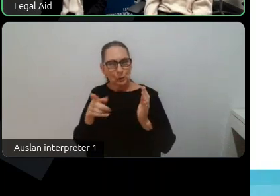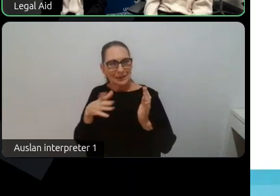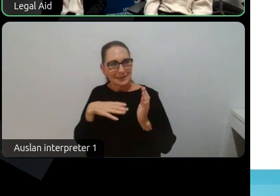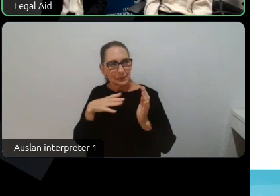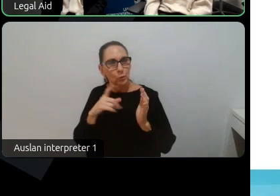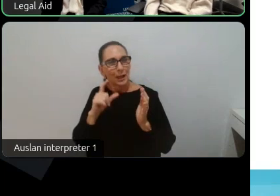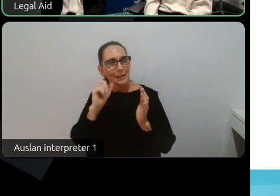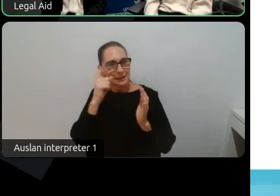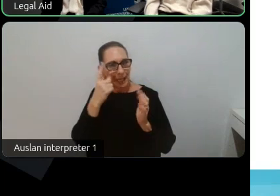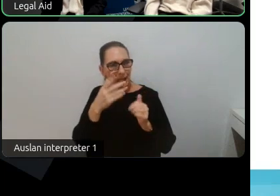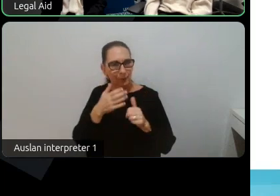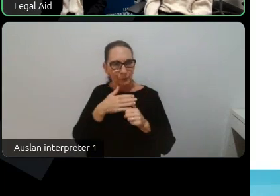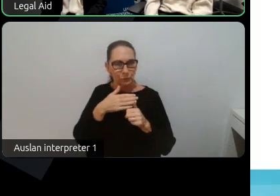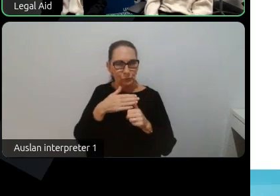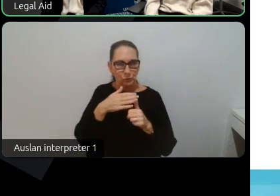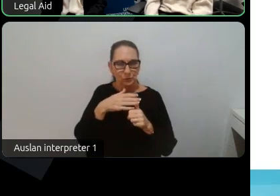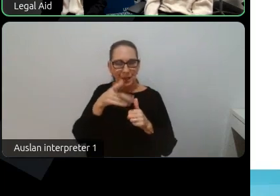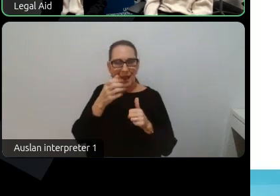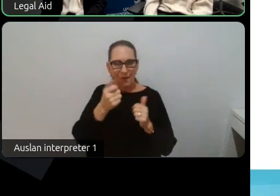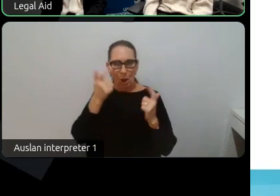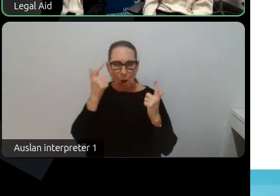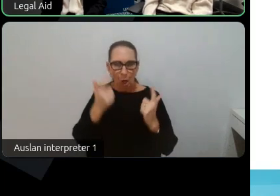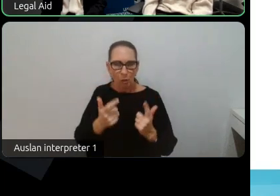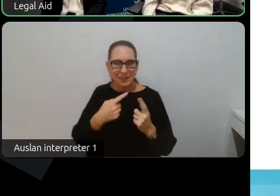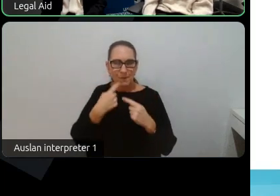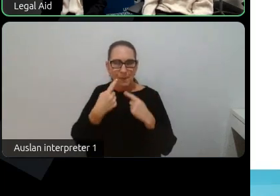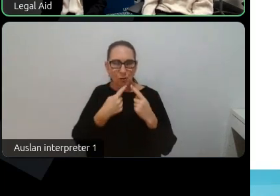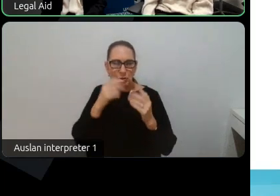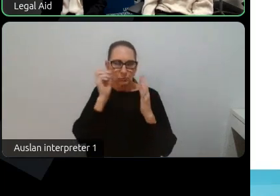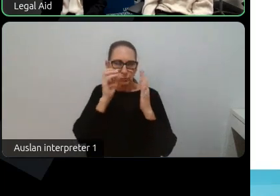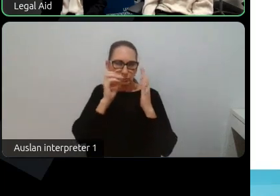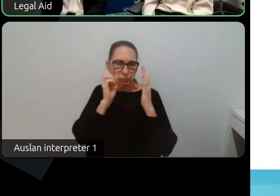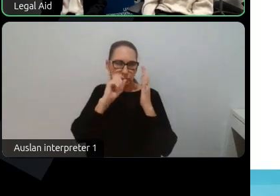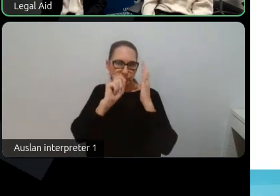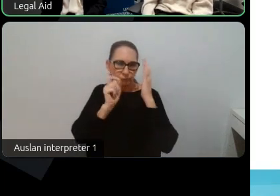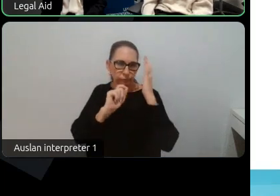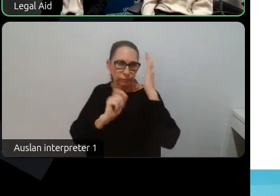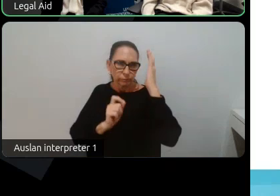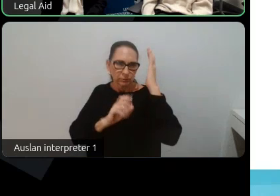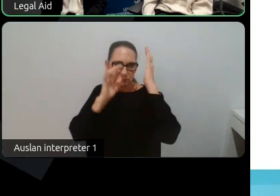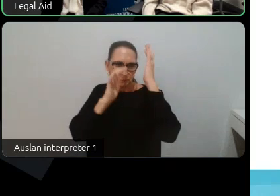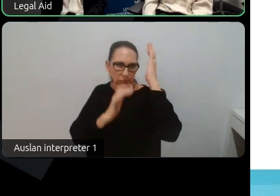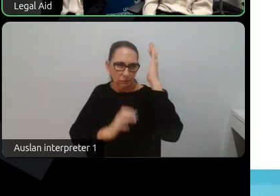um there's a lot of information that's required in that application. And that it's important